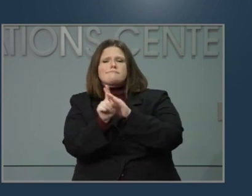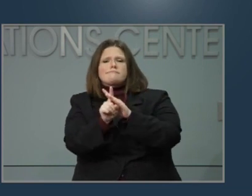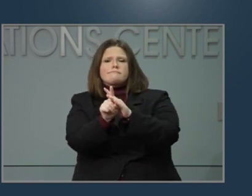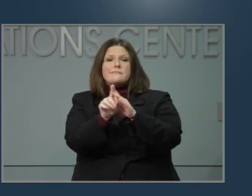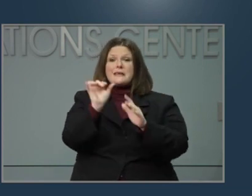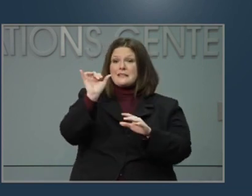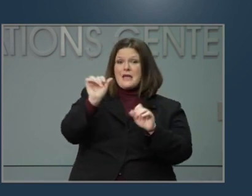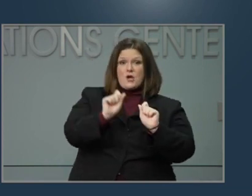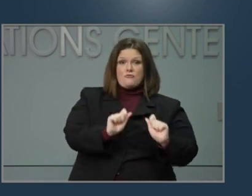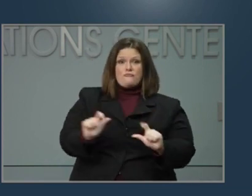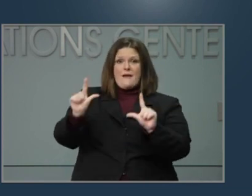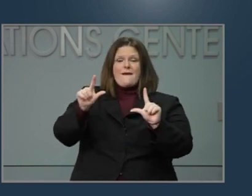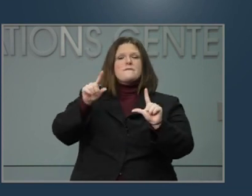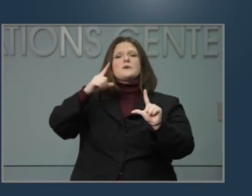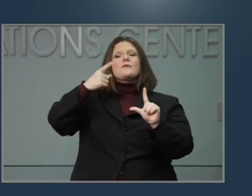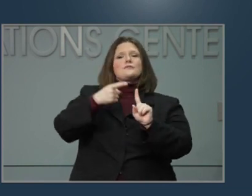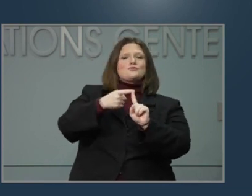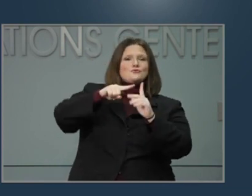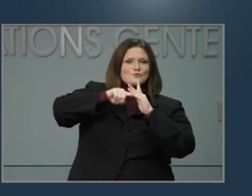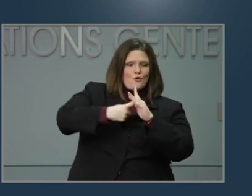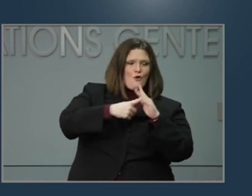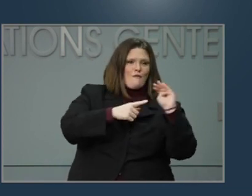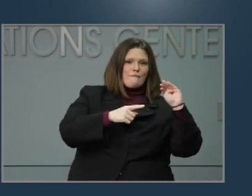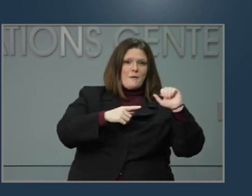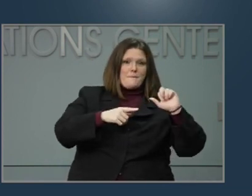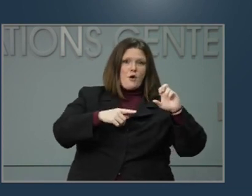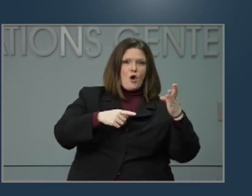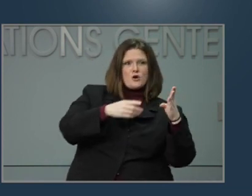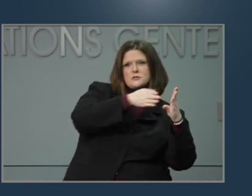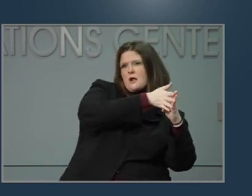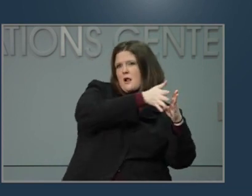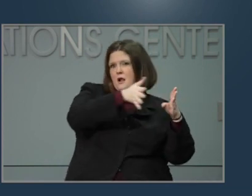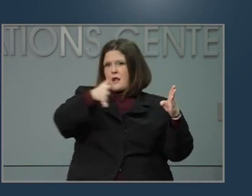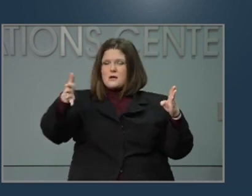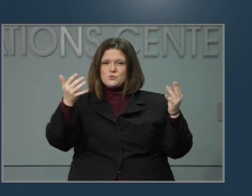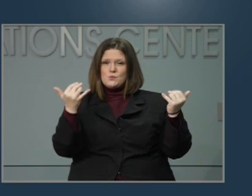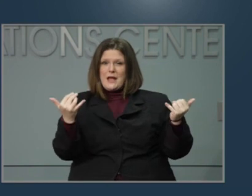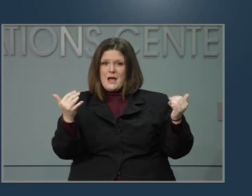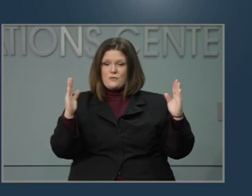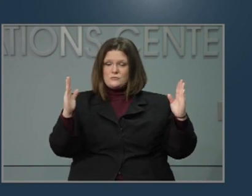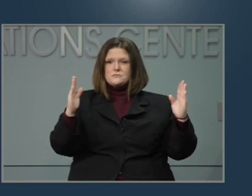NEXT WE LOOK AT NEW CASES. THIS FIRST GRAPH SHOWS YOU THE TRAJECTORY OF A NEW CASES EACH DAY SINCE WE HAD OUR FIRST CASE